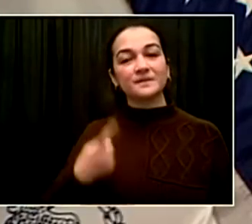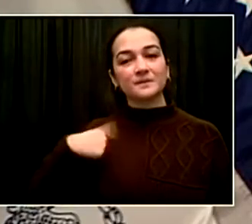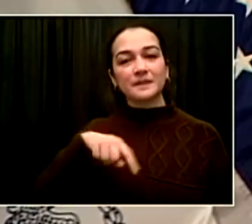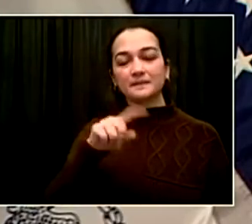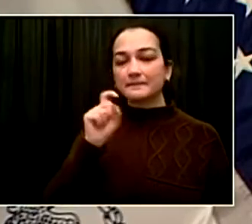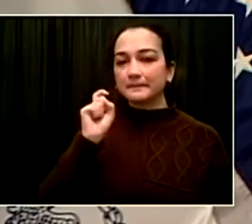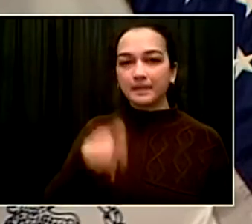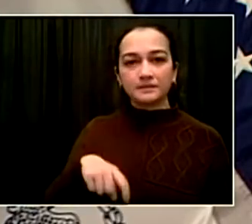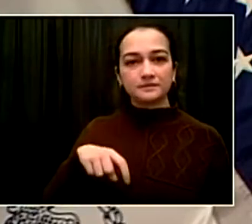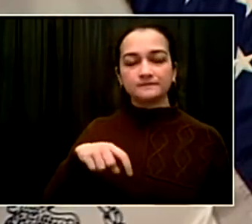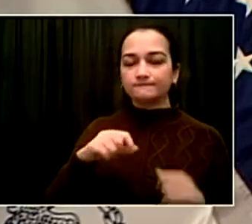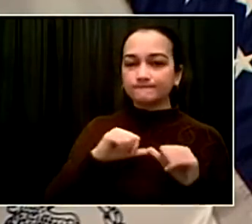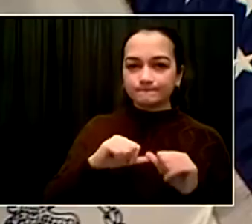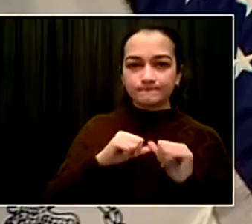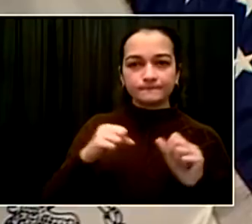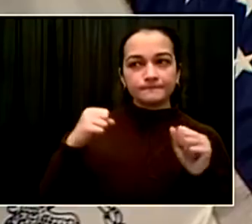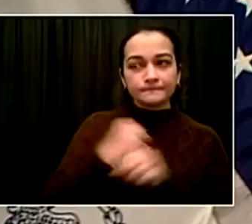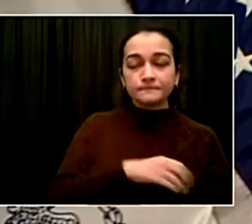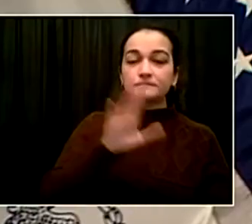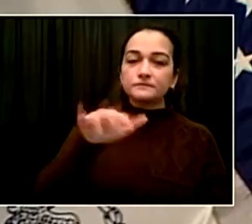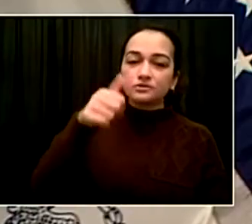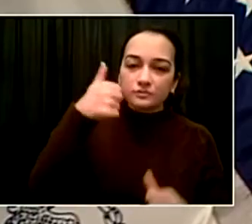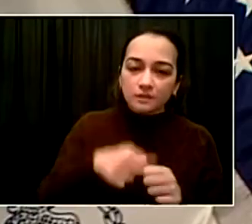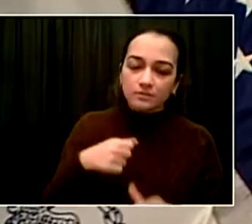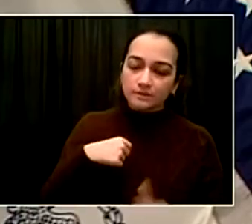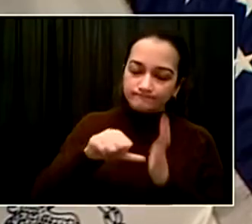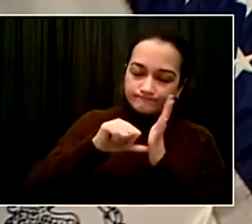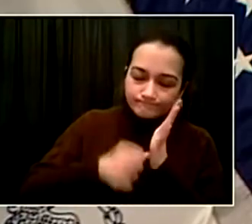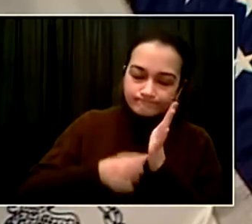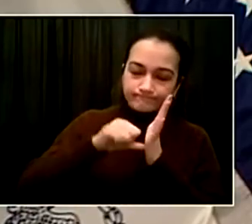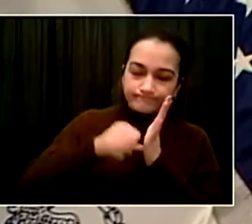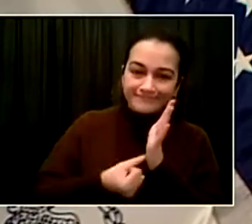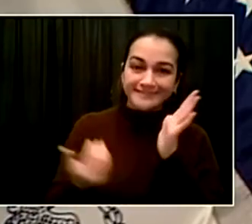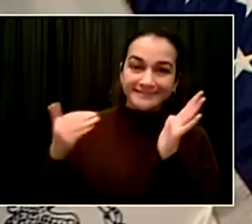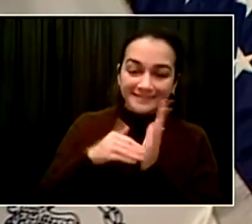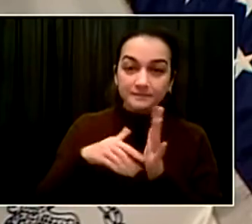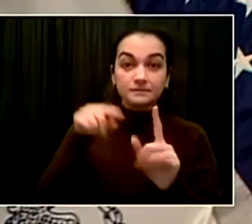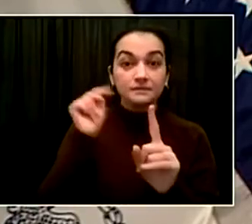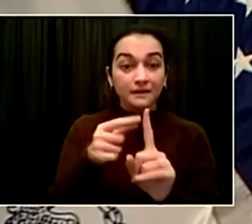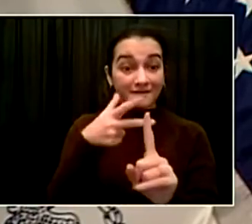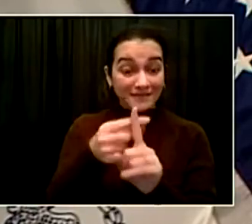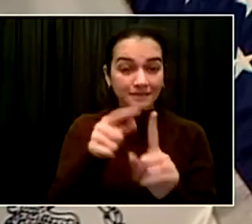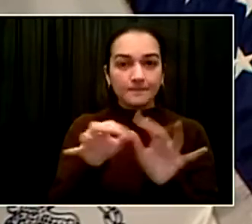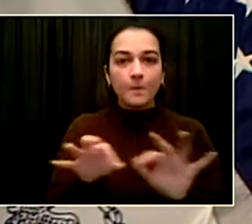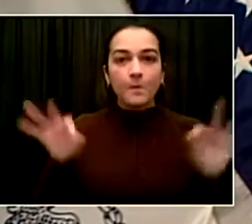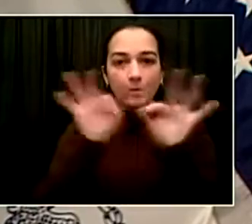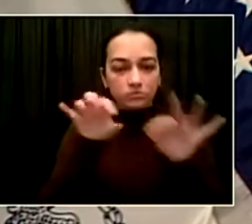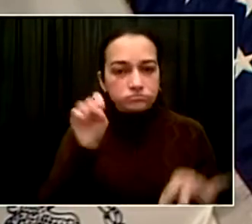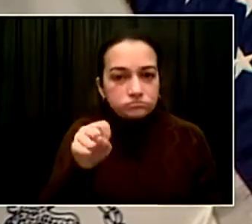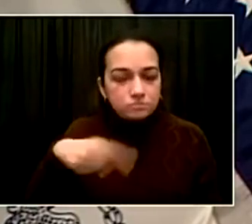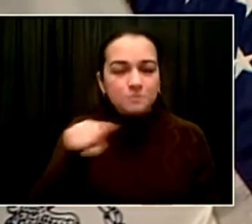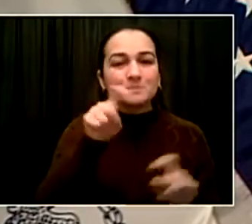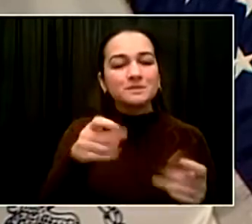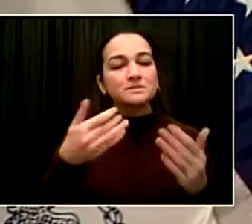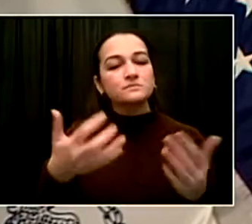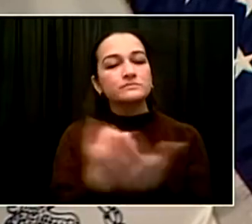NEED THEM MORE THAN EVER AND